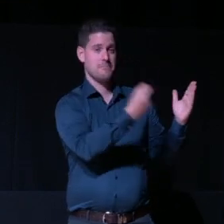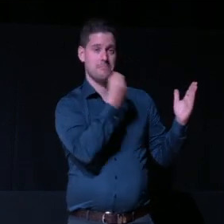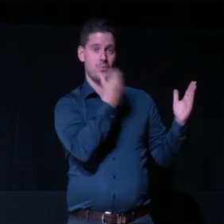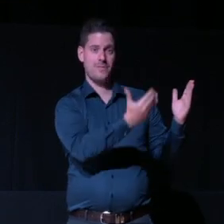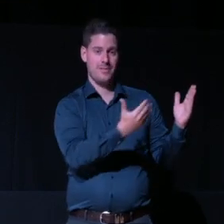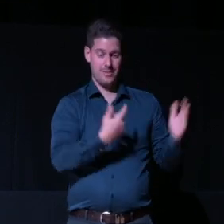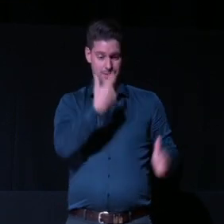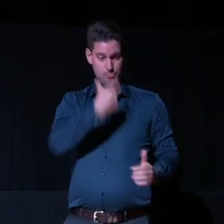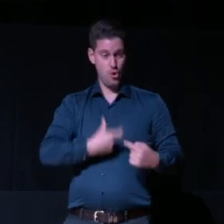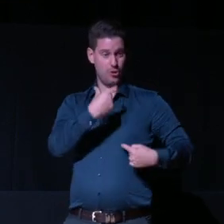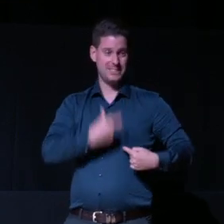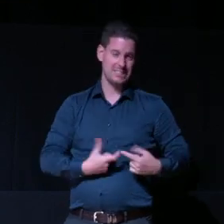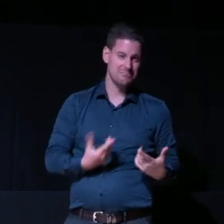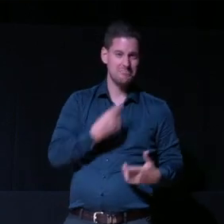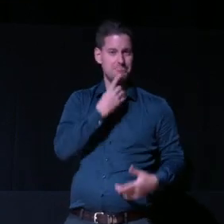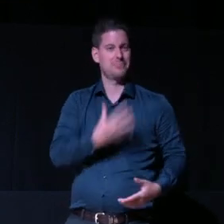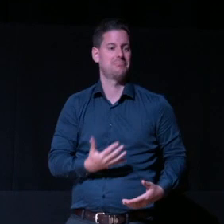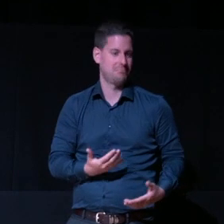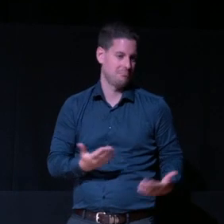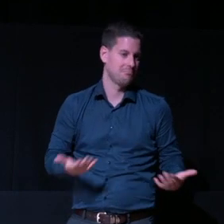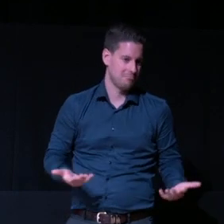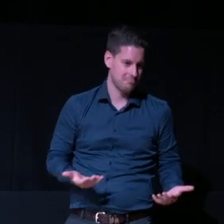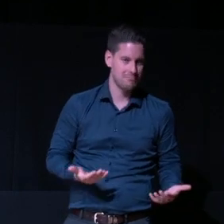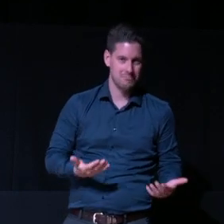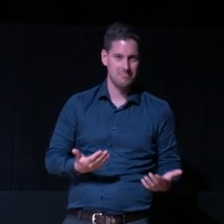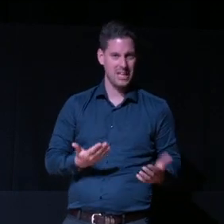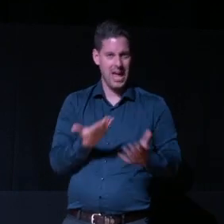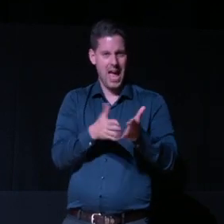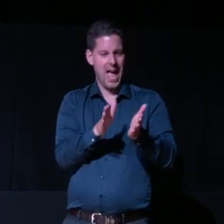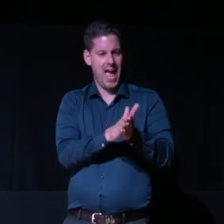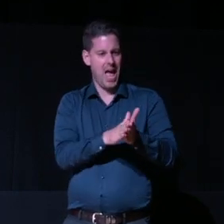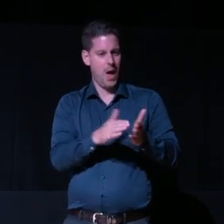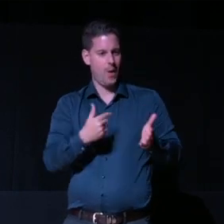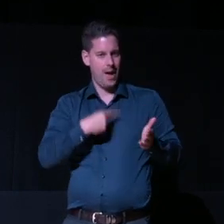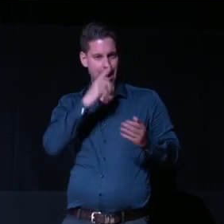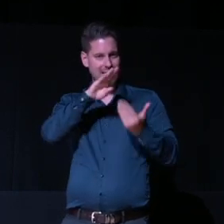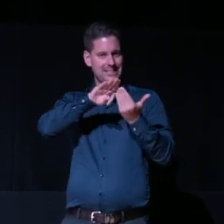regarded as an odious individual but is influential arts to the 20th century.